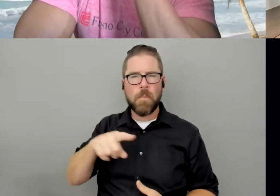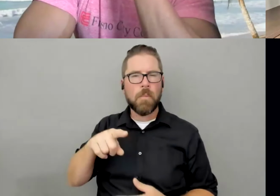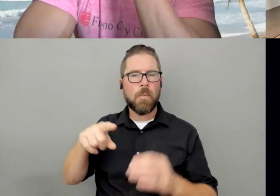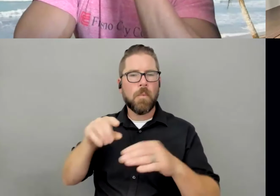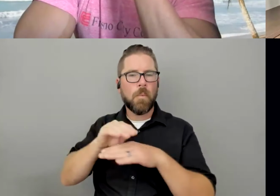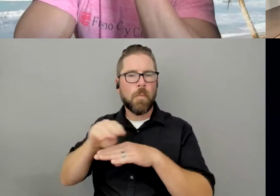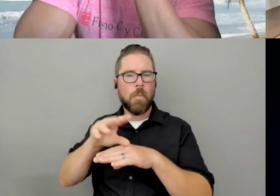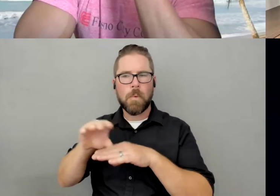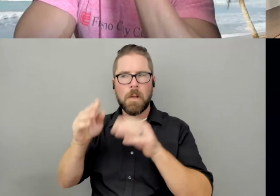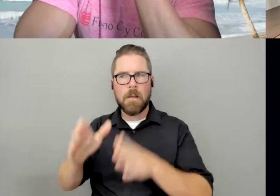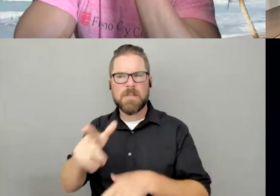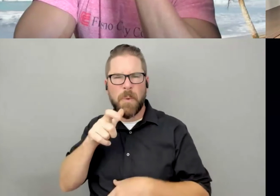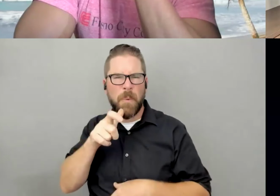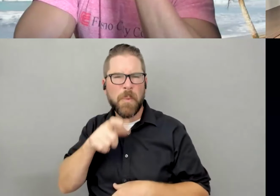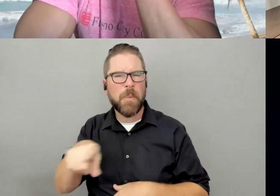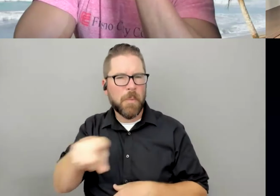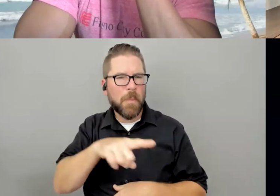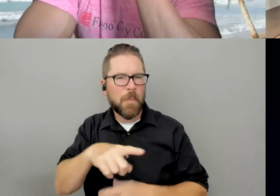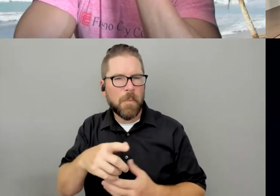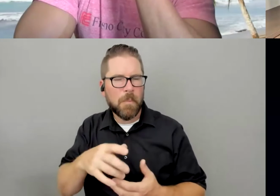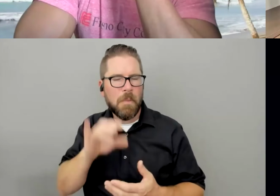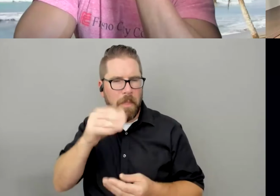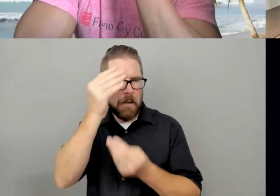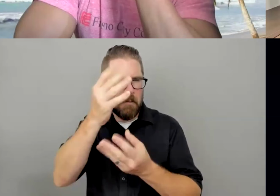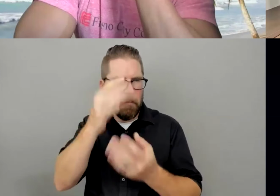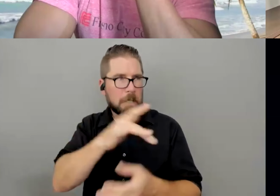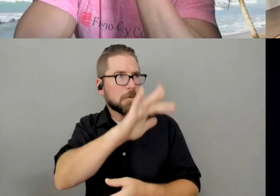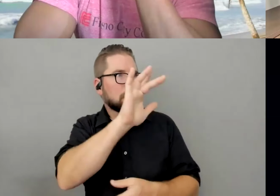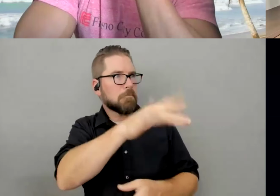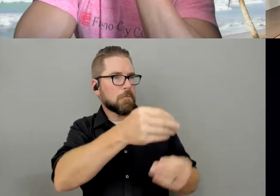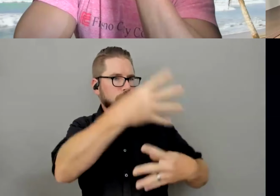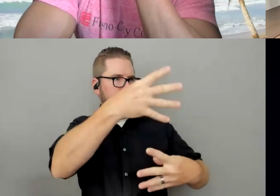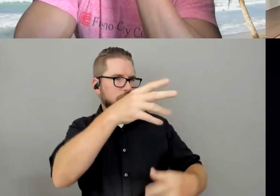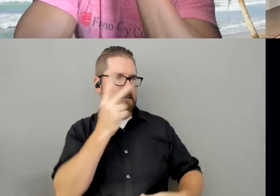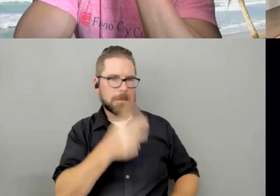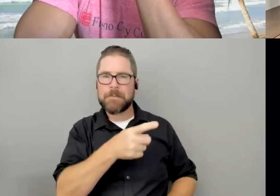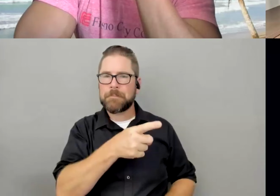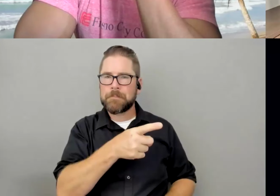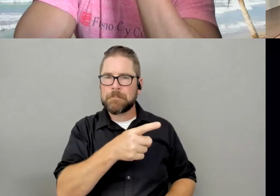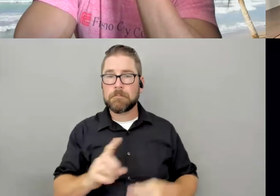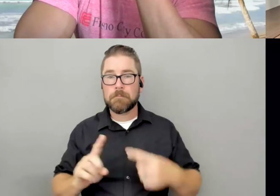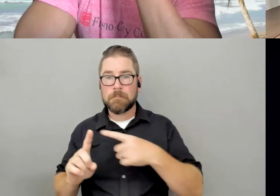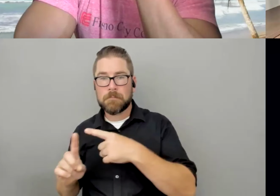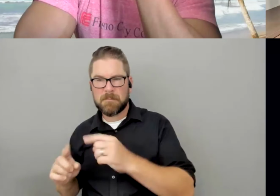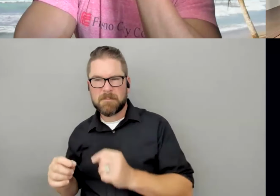Oh, okay. Okay. Because like I was saying earlier, I noticed there's, like, a Starfish.